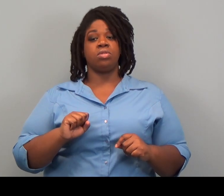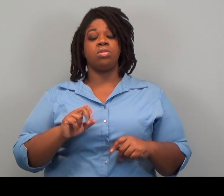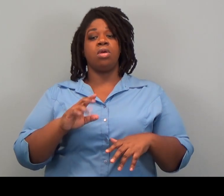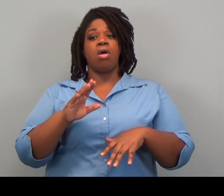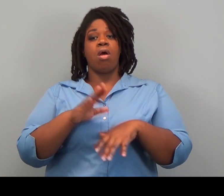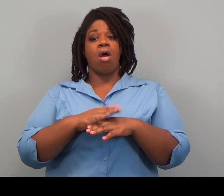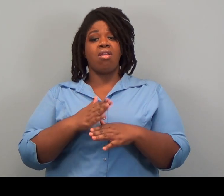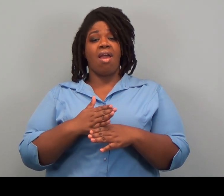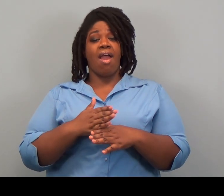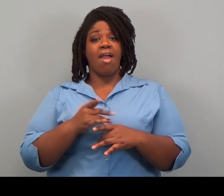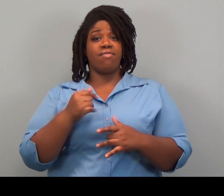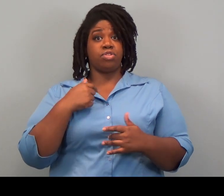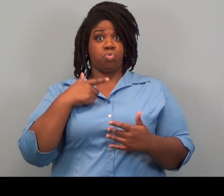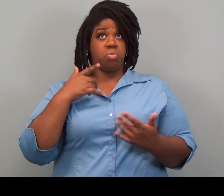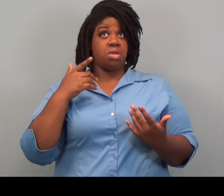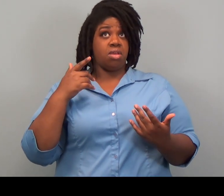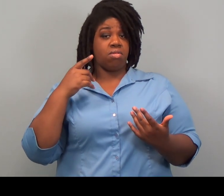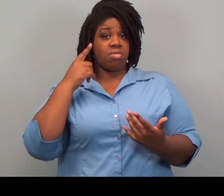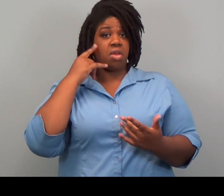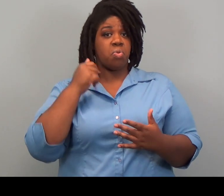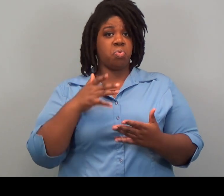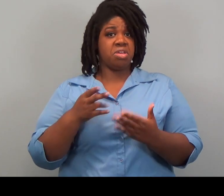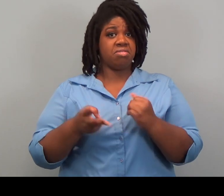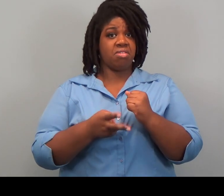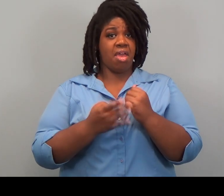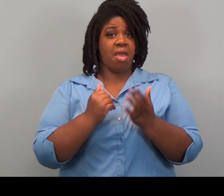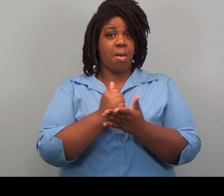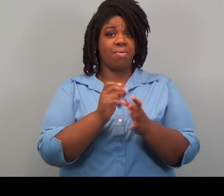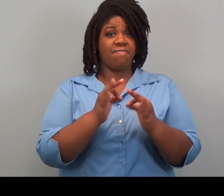On average, we believe that we save families and individuals